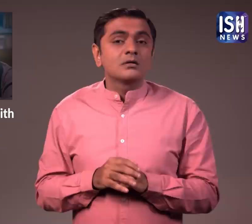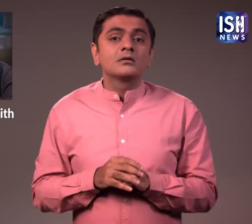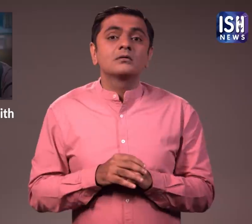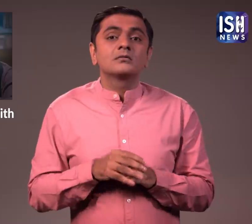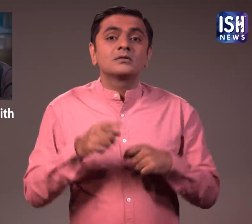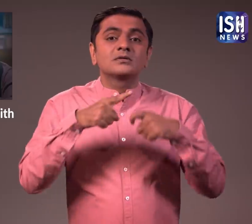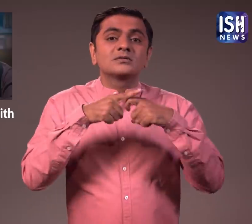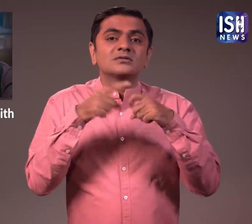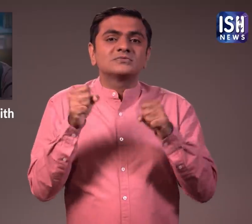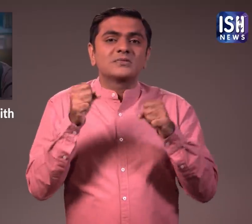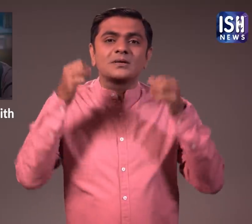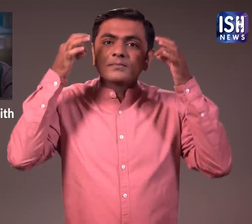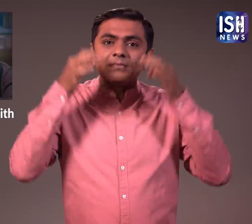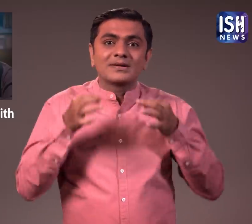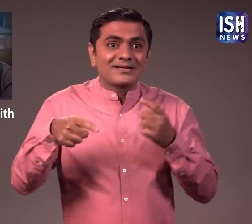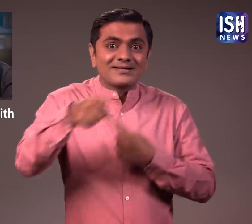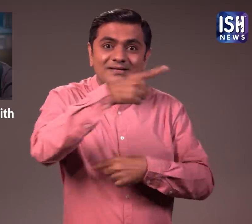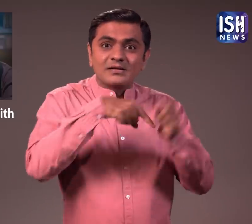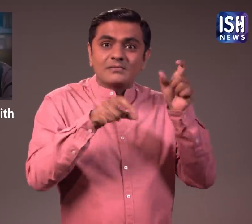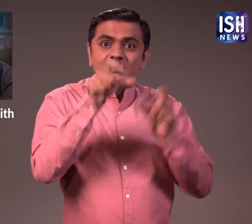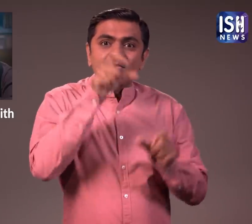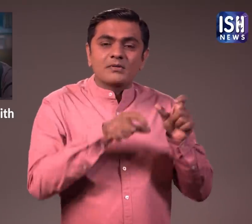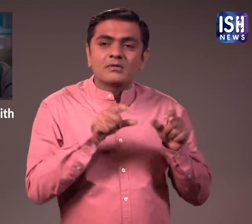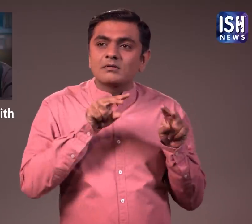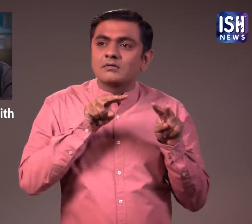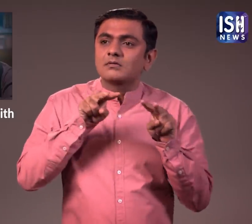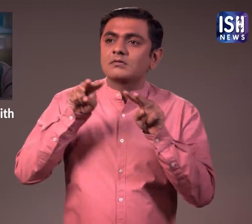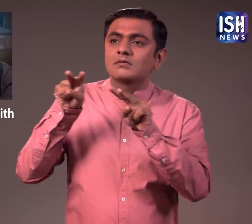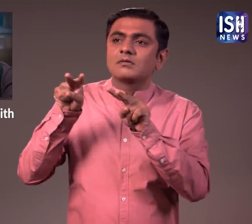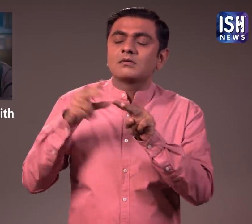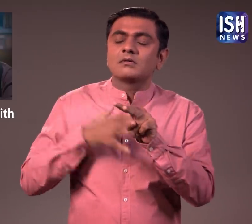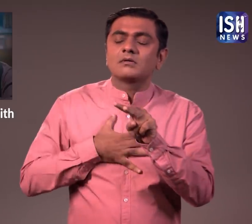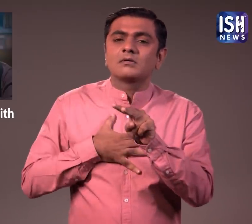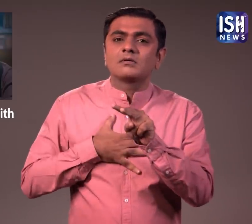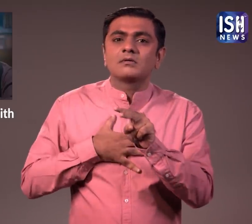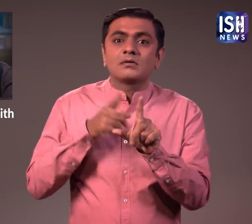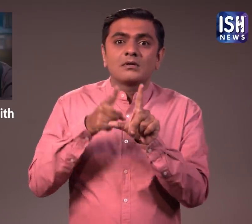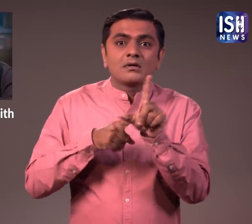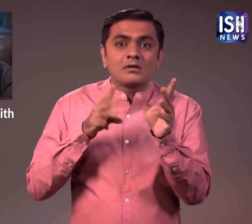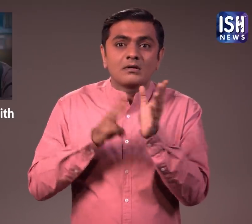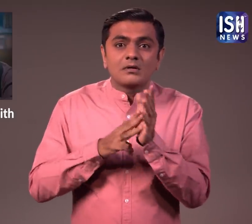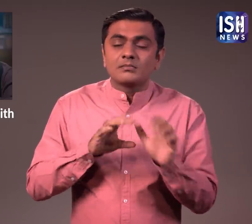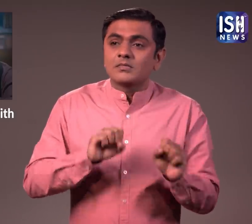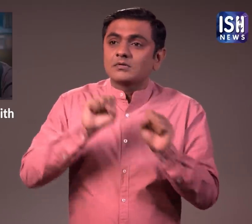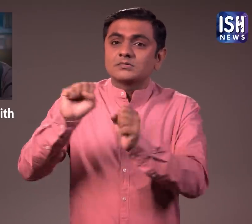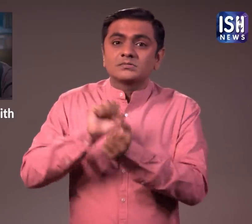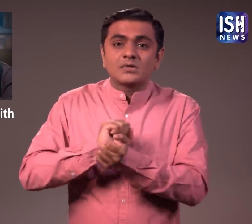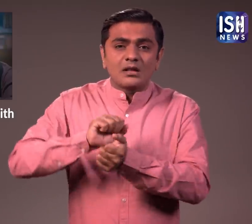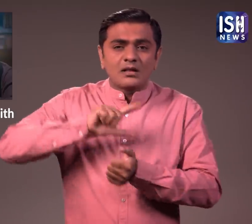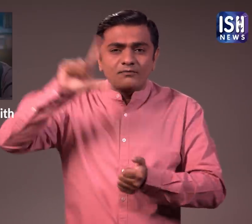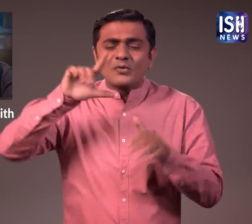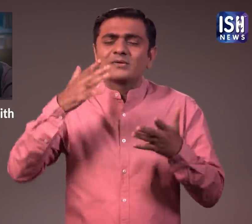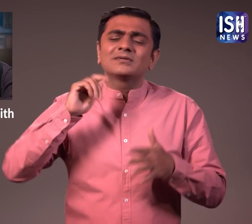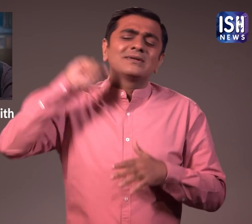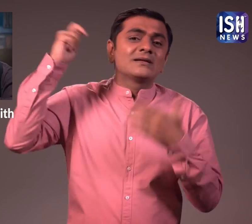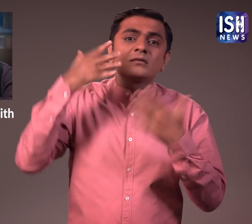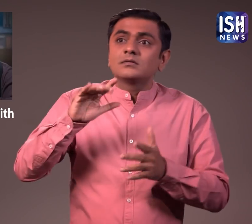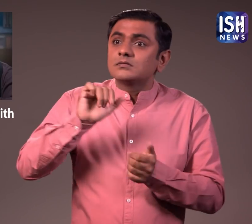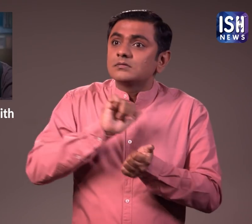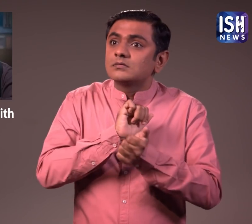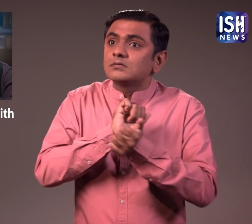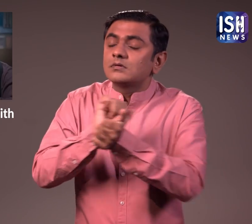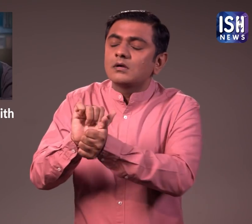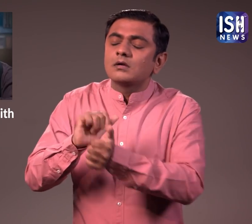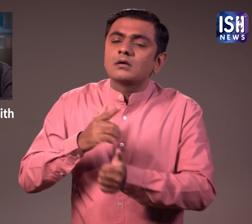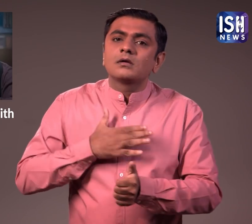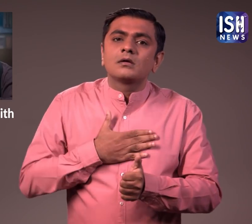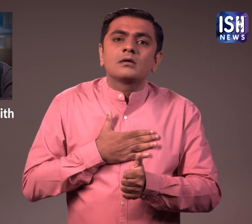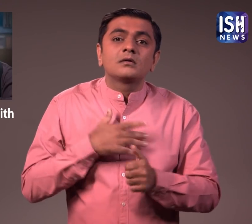Even though Mallik didn't get the death penalty, the news of his imprisonment has brought closure to Kashmiri pandits.